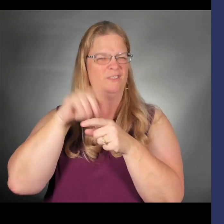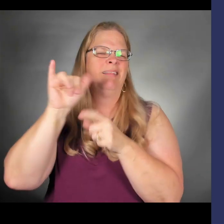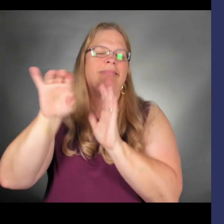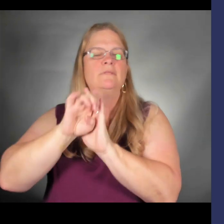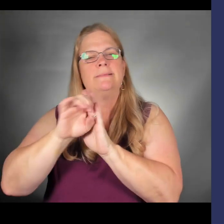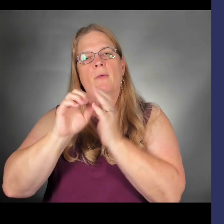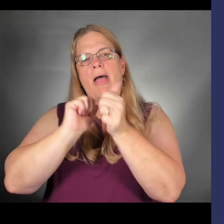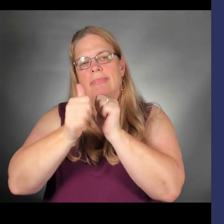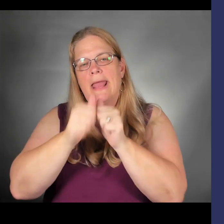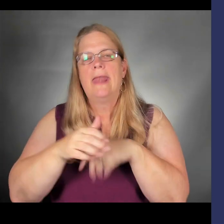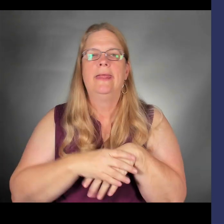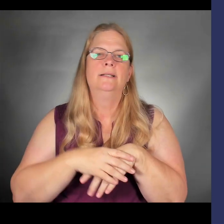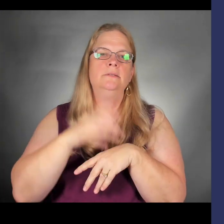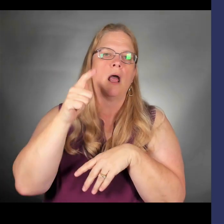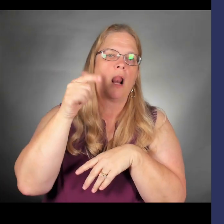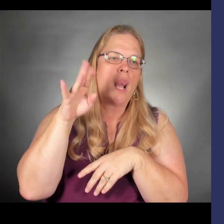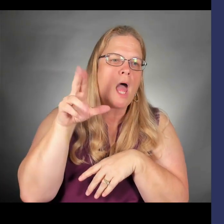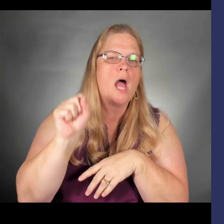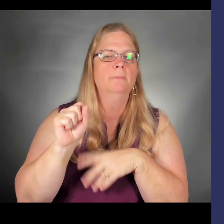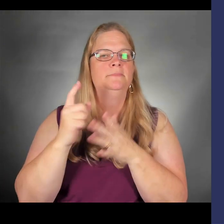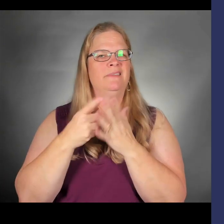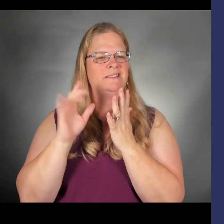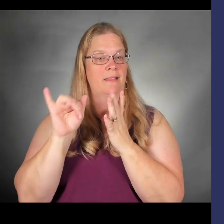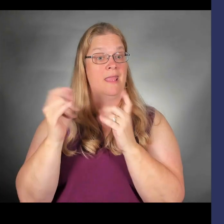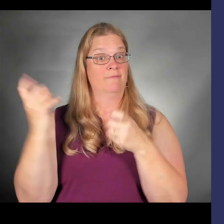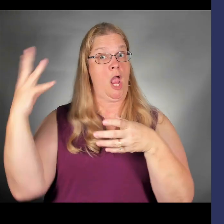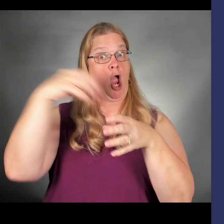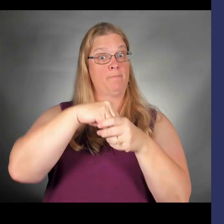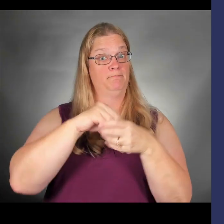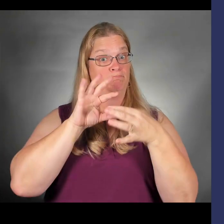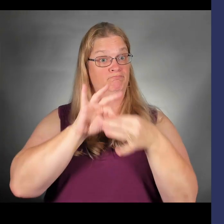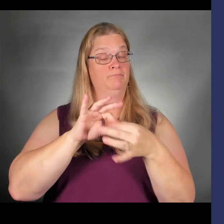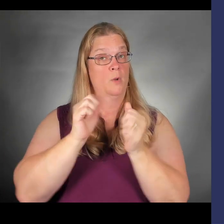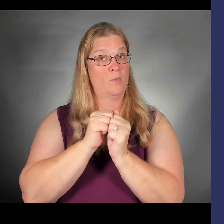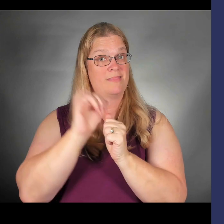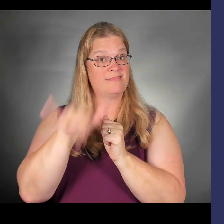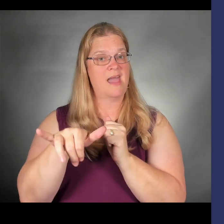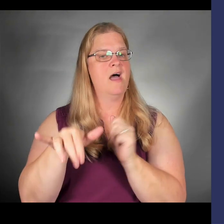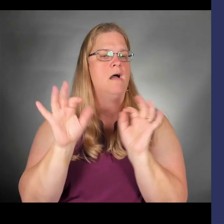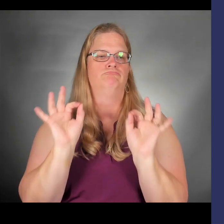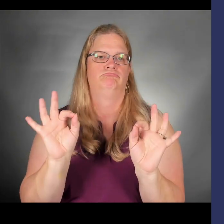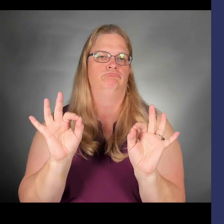participation. So for example athletics, clubs, other things like that.